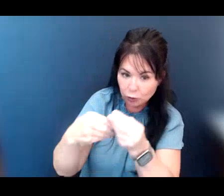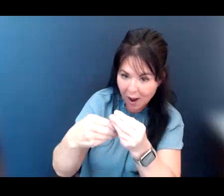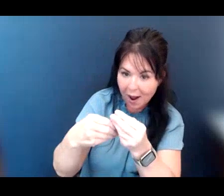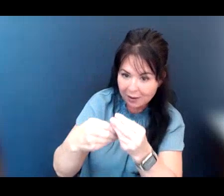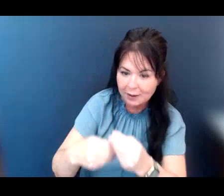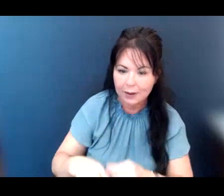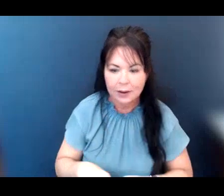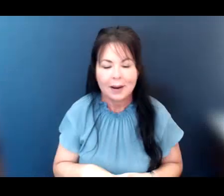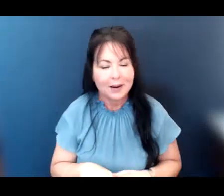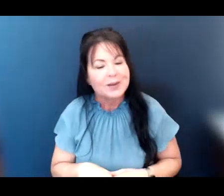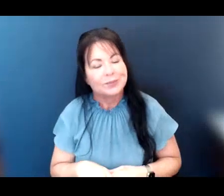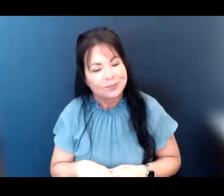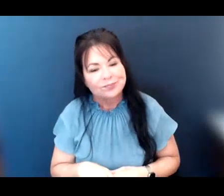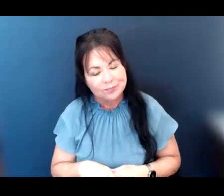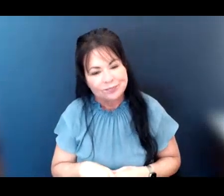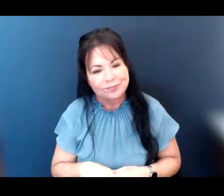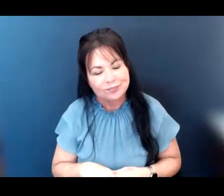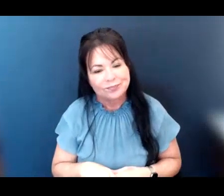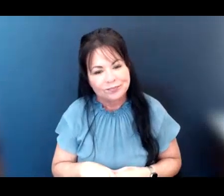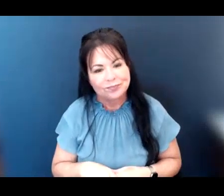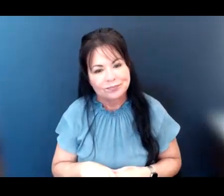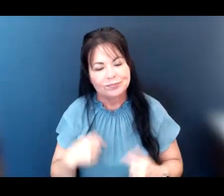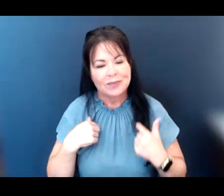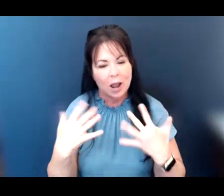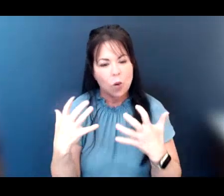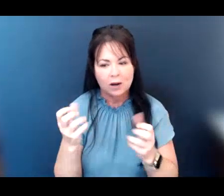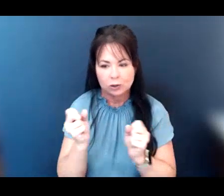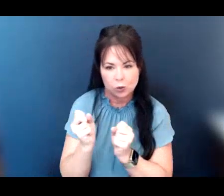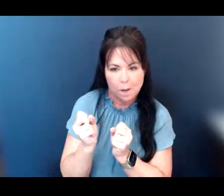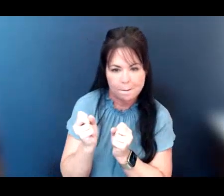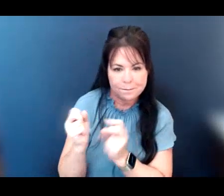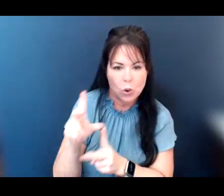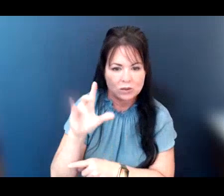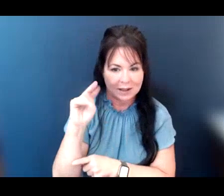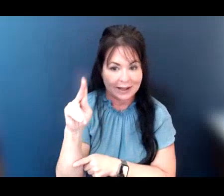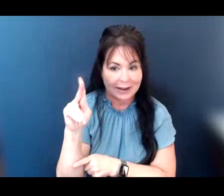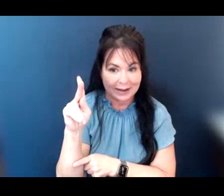I actually wanted to post a link to a survey that was done.